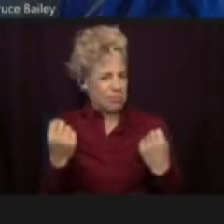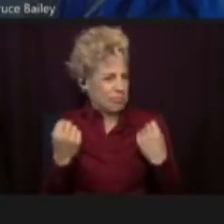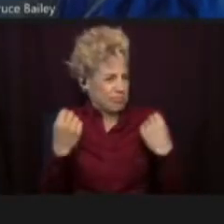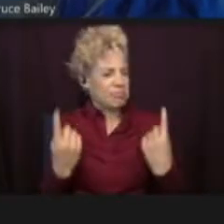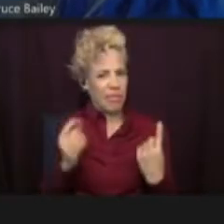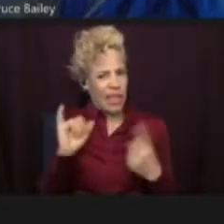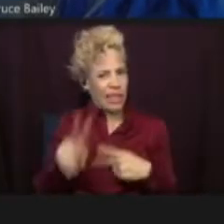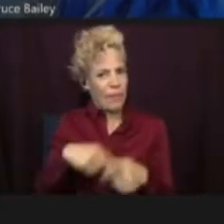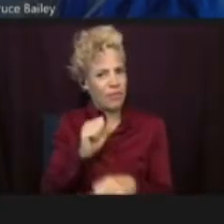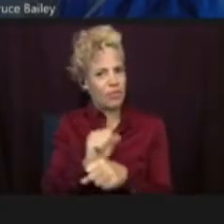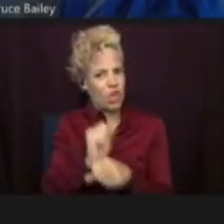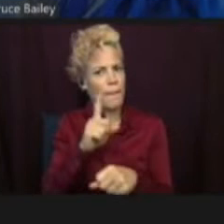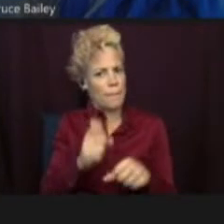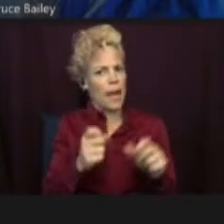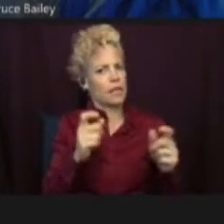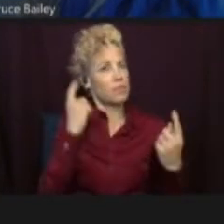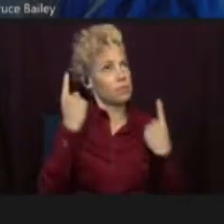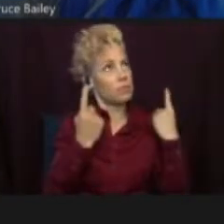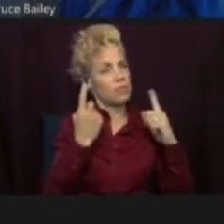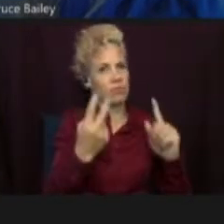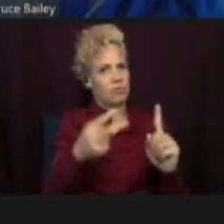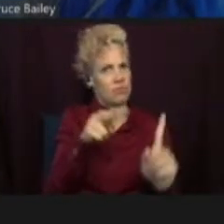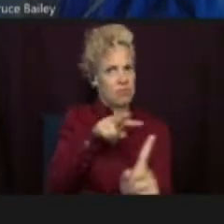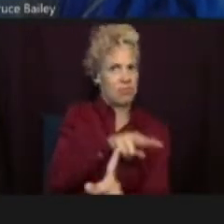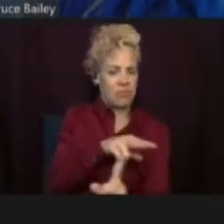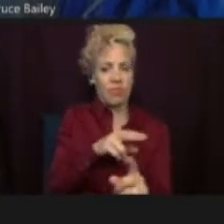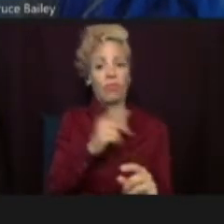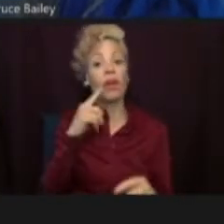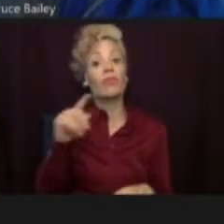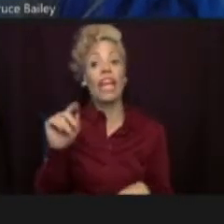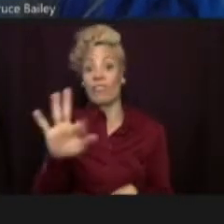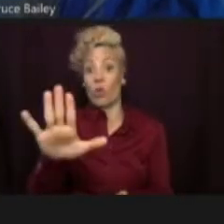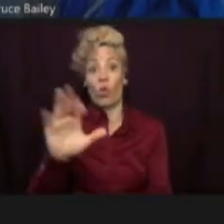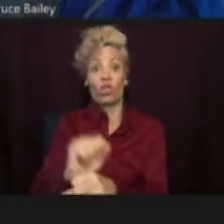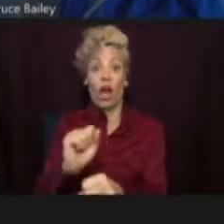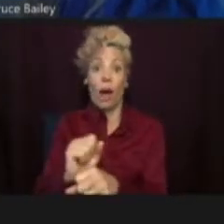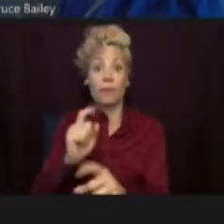But for the jobs that can be made accessible, we will be talking about that.